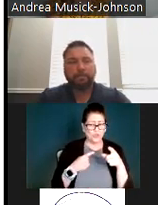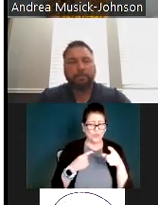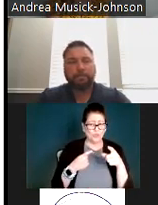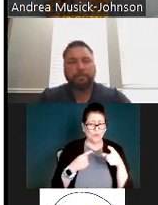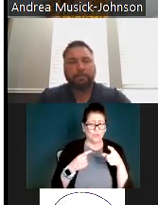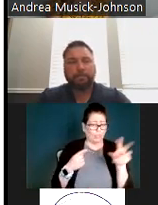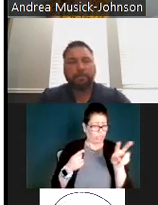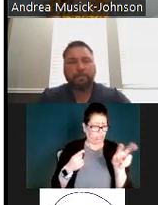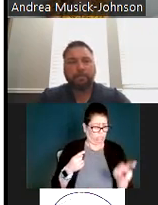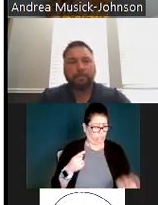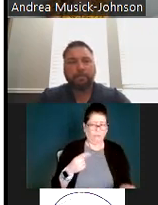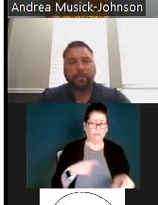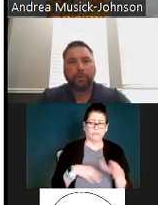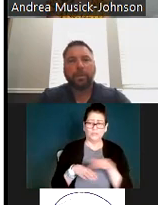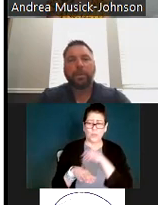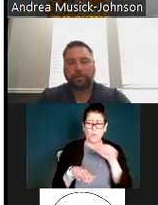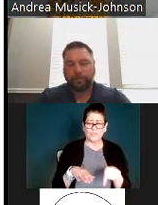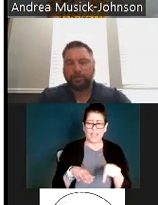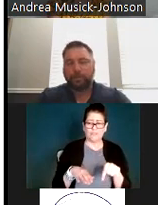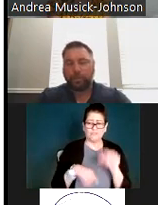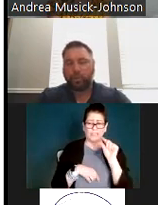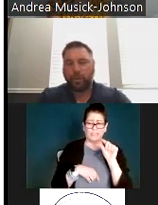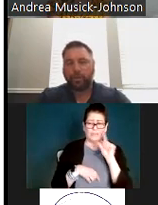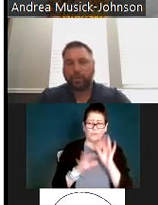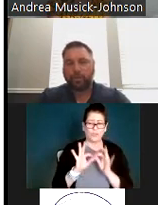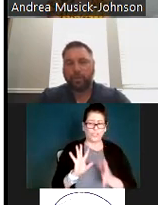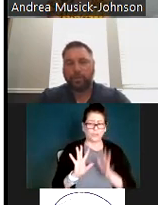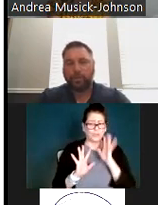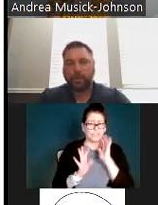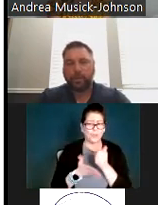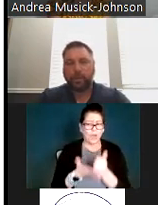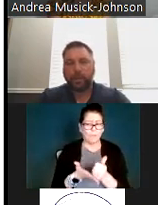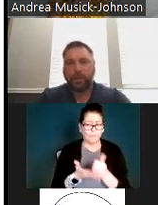if you wouldn't mind slowing down just a little bit for our interpreters that would help. (Robert) Sure. (Brandy) Thank you. (Robert)